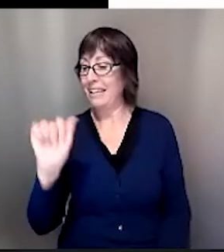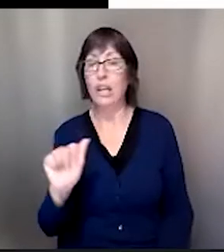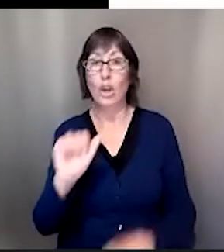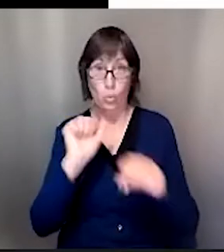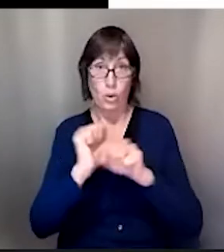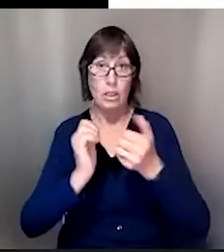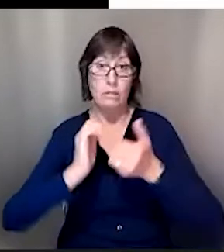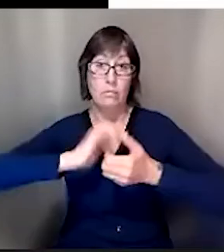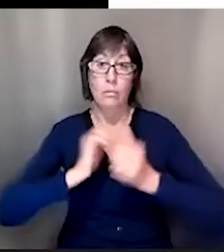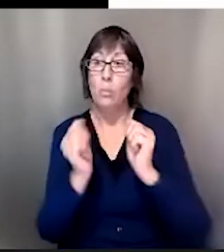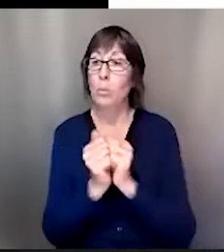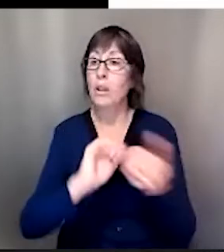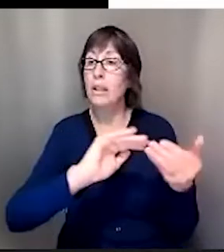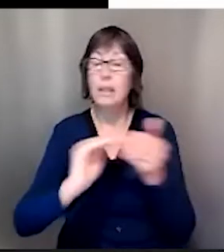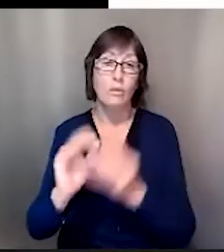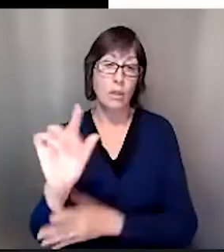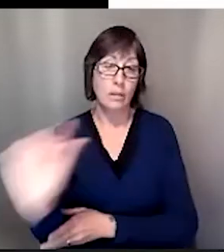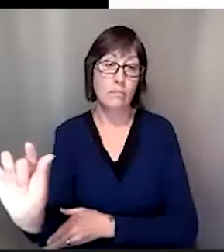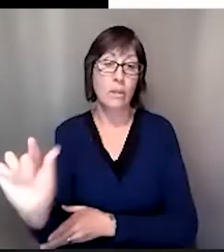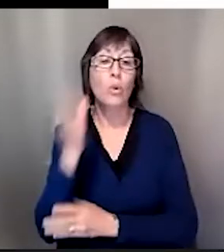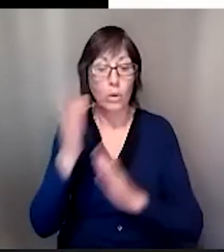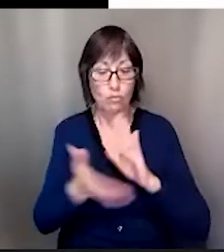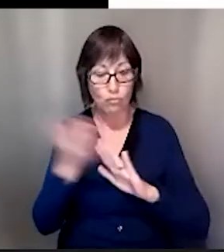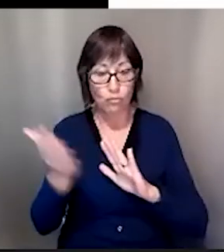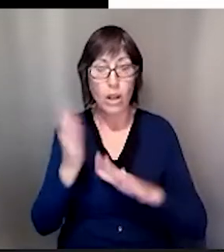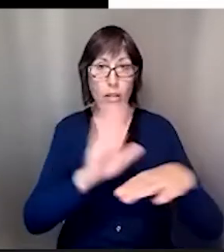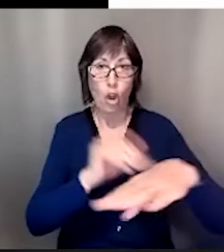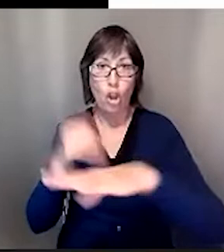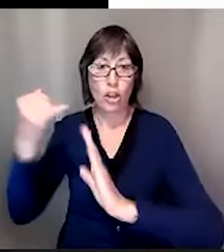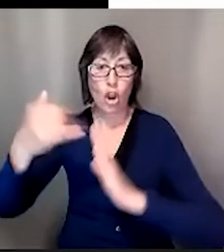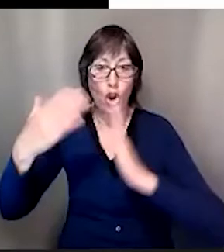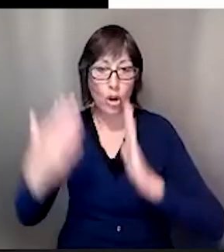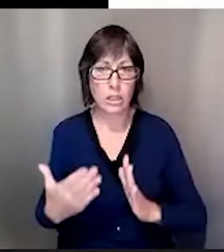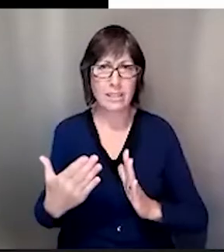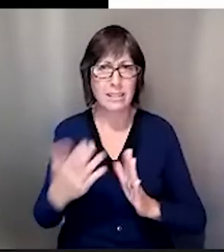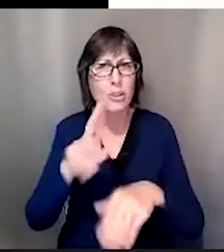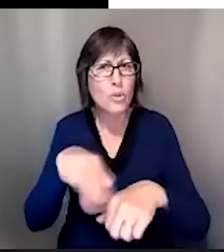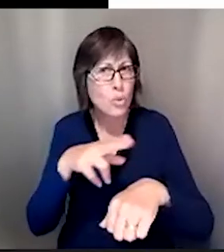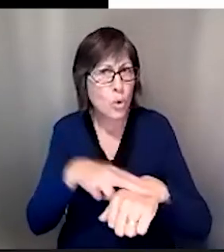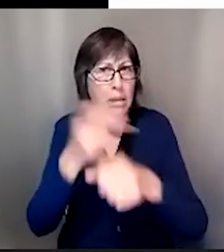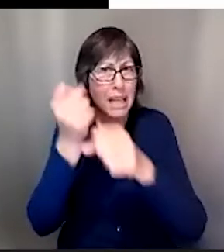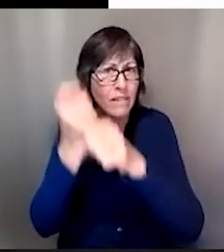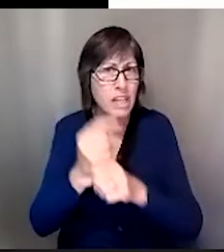2022 Call to Artists. The artwork is generally replaced annually with a new vision and theme to welcome people